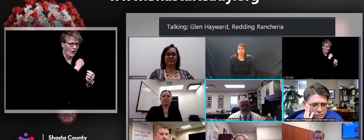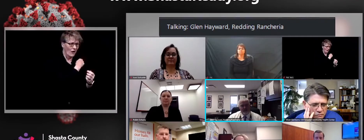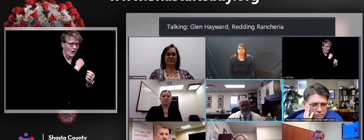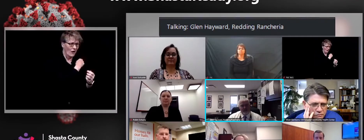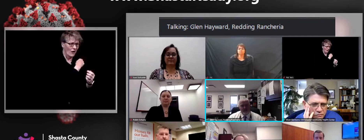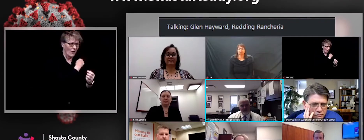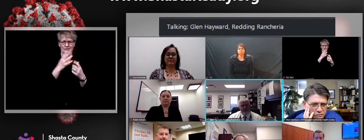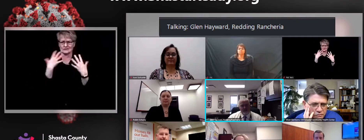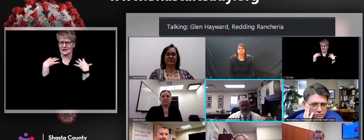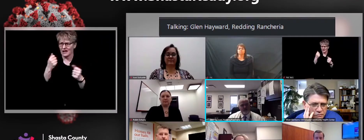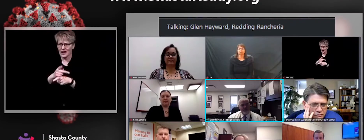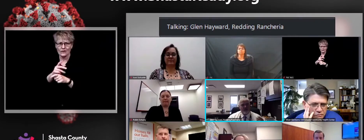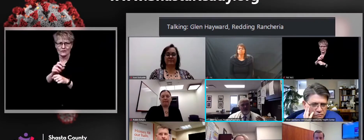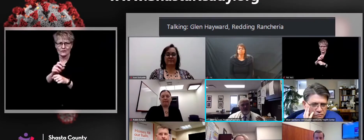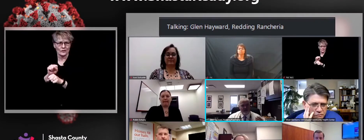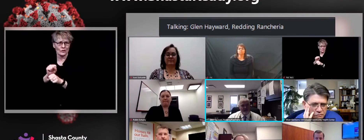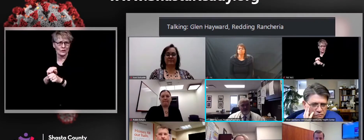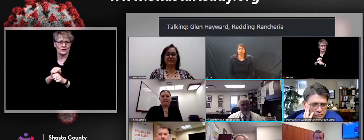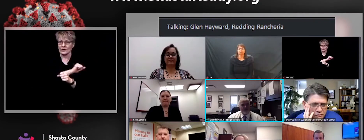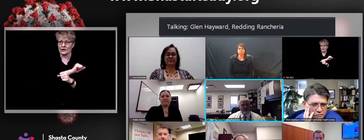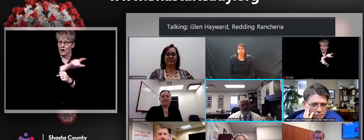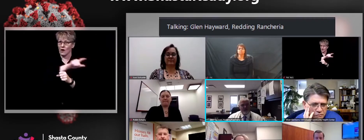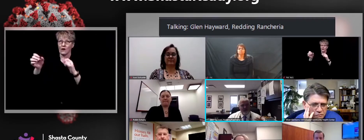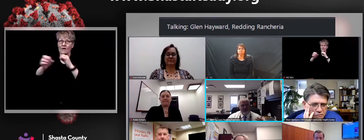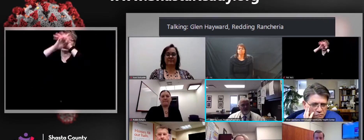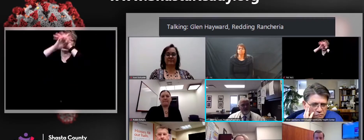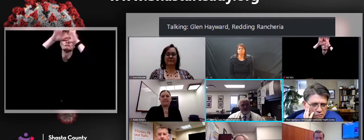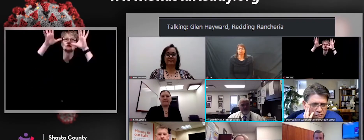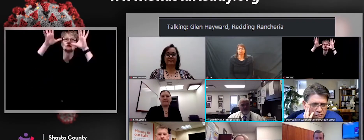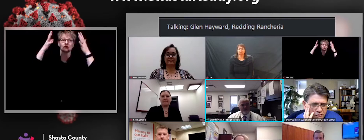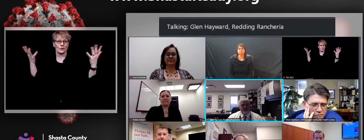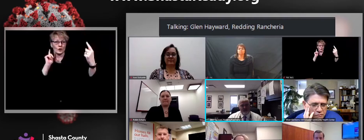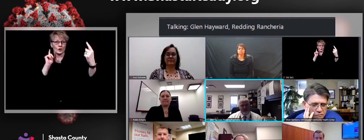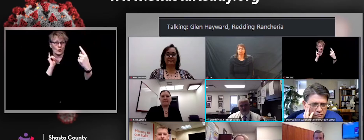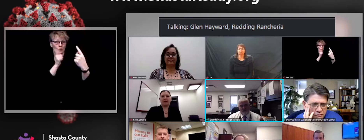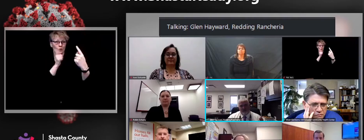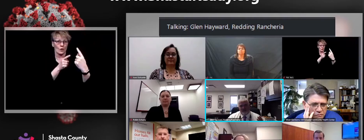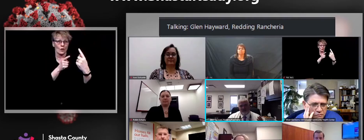is to vaccinate people, keep them healthy, and keep them from getting sick. And we've had some